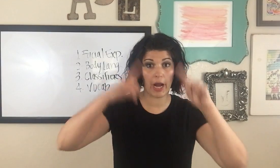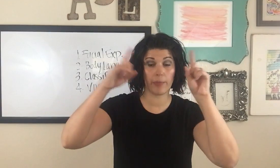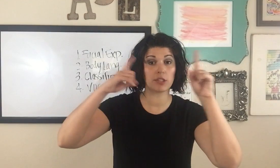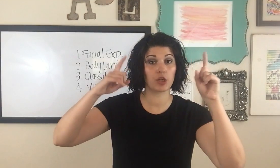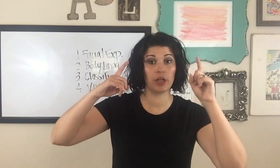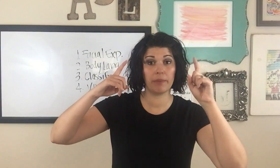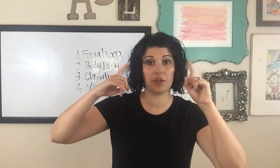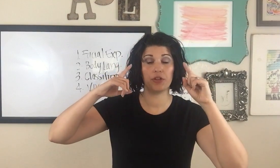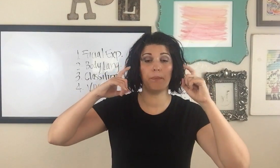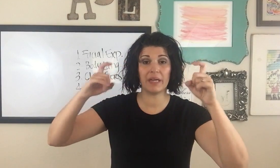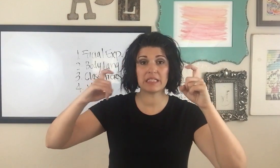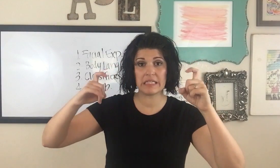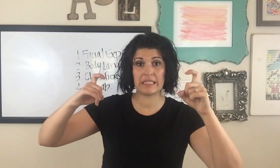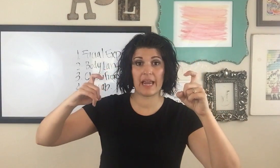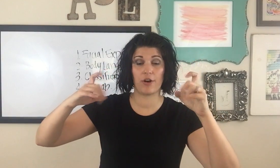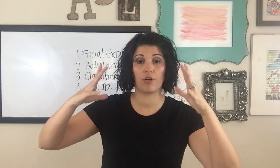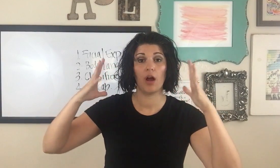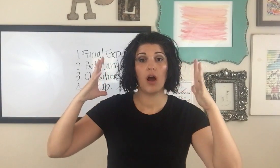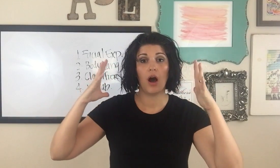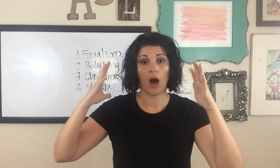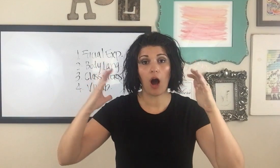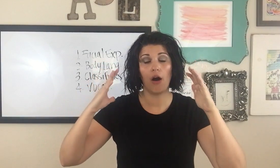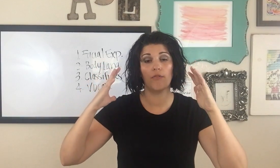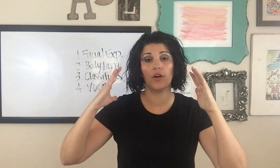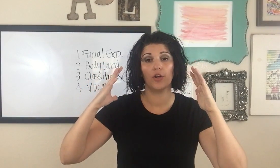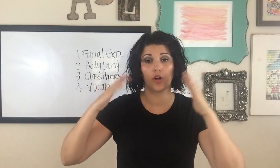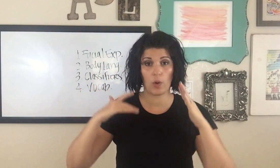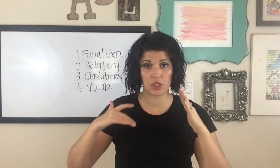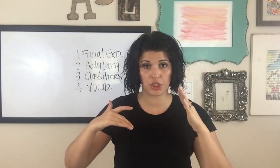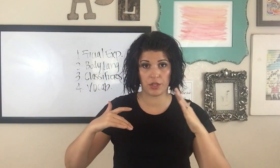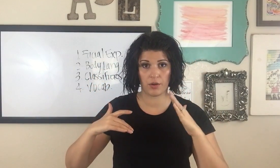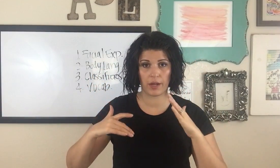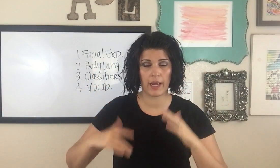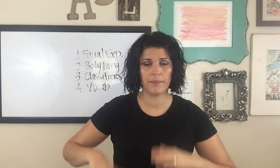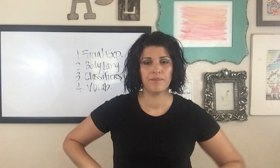Your eyebrows are going to be the biggest indicator of your question, okay?